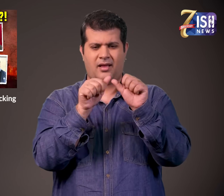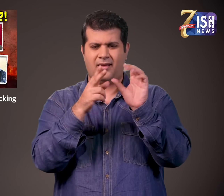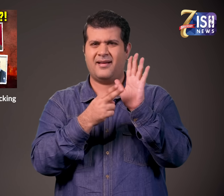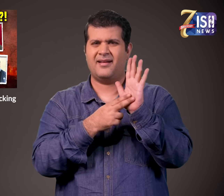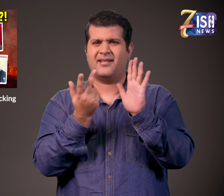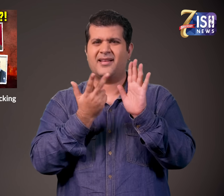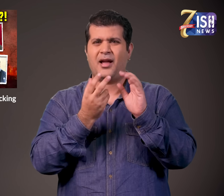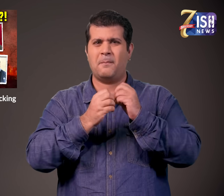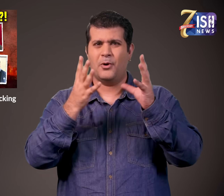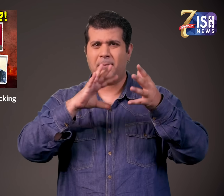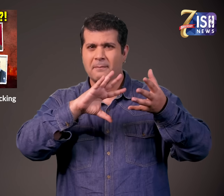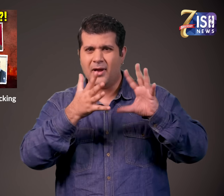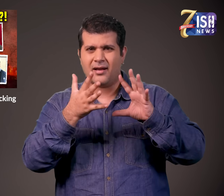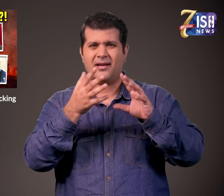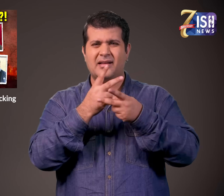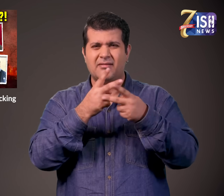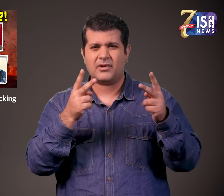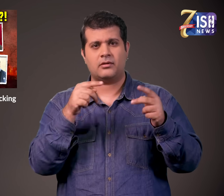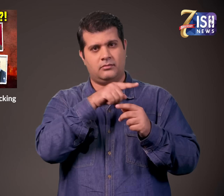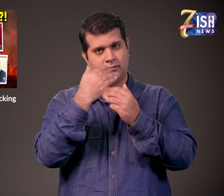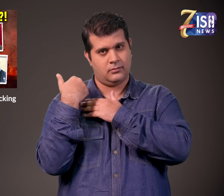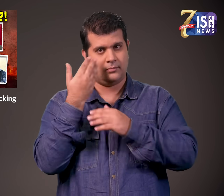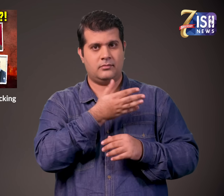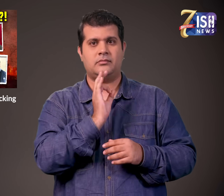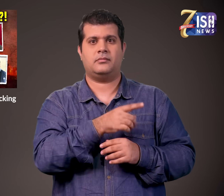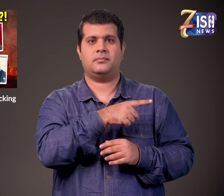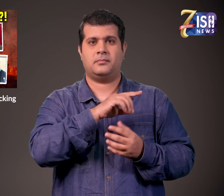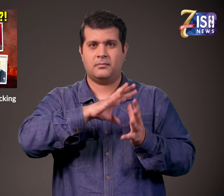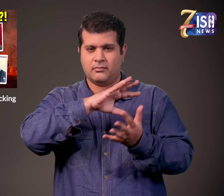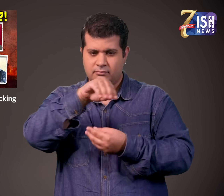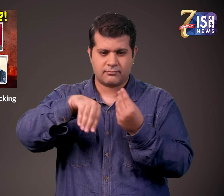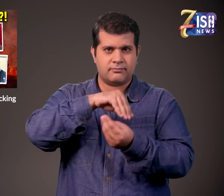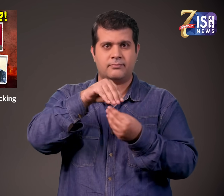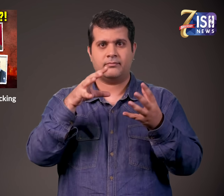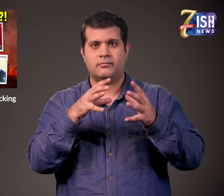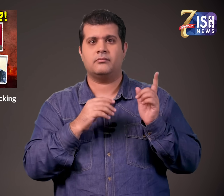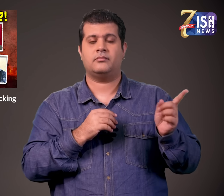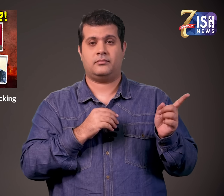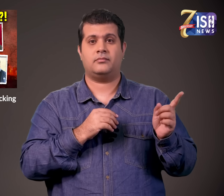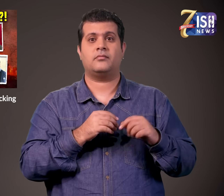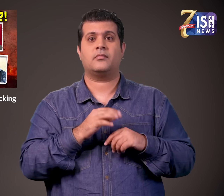He had been tasked with purchasing ammonium nitrate, a compound used to make bombs.